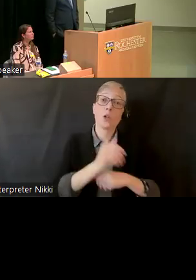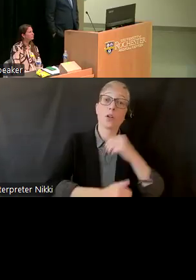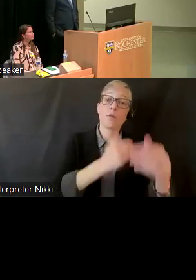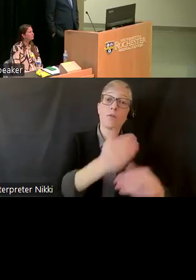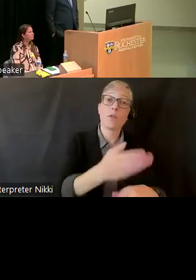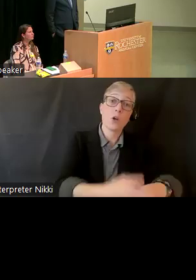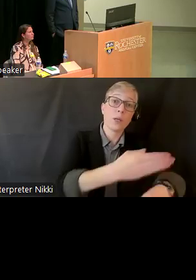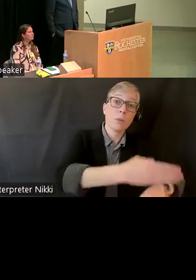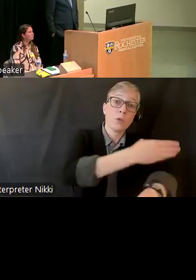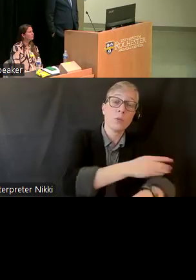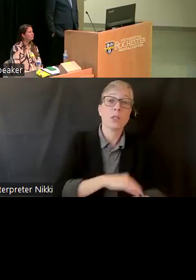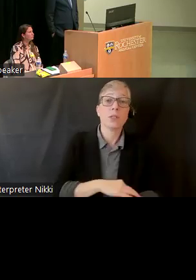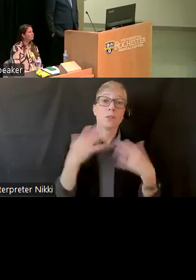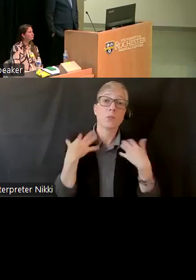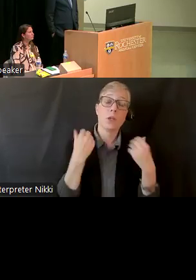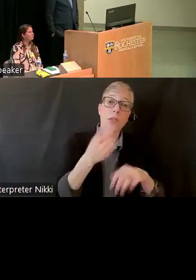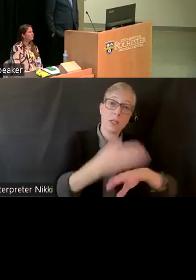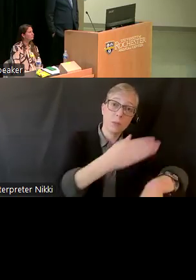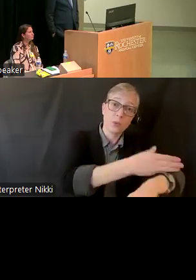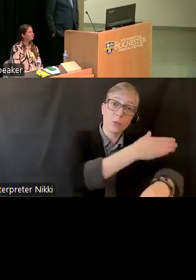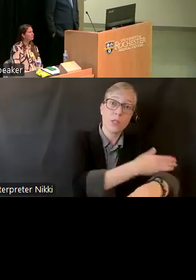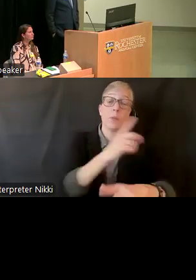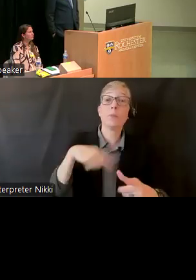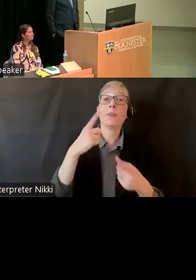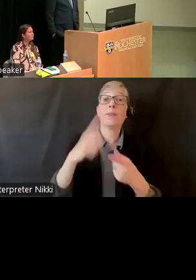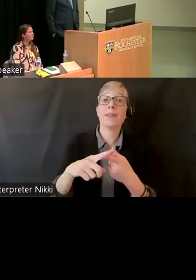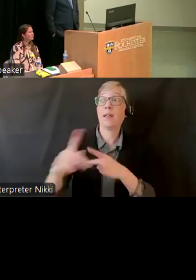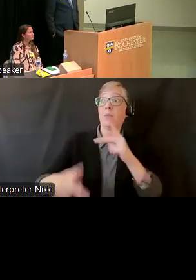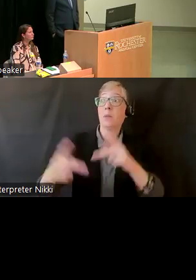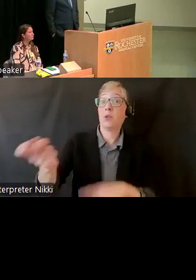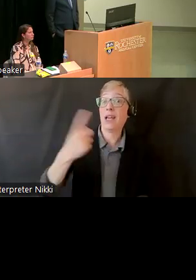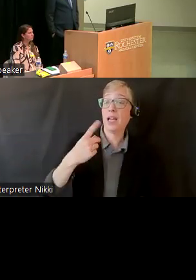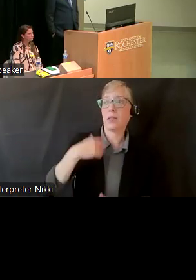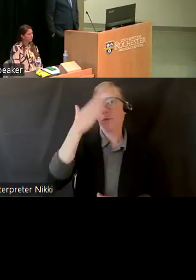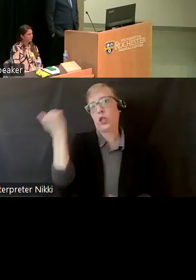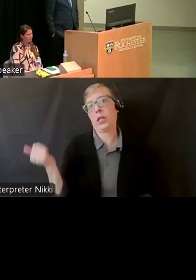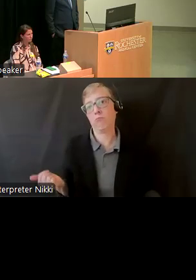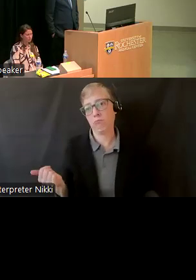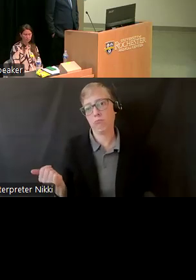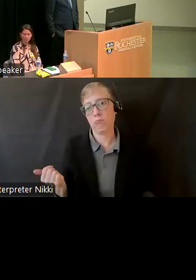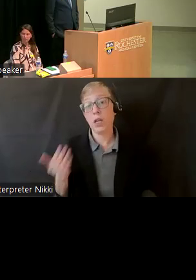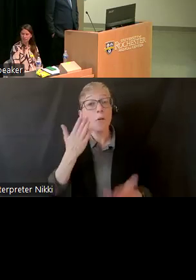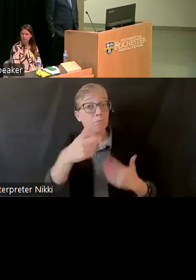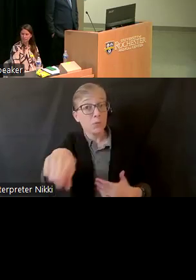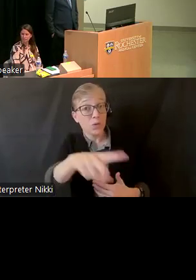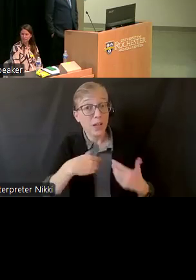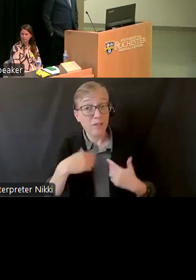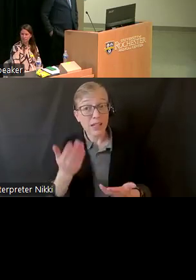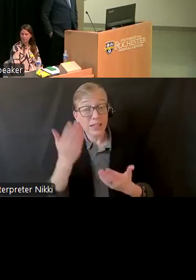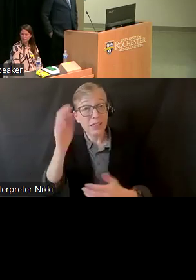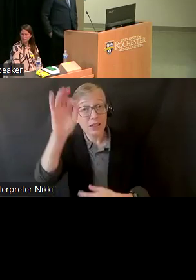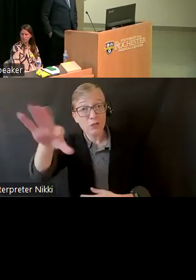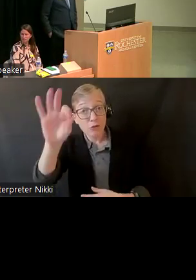etc and then I forget them by the time like people ask me is there any like a suggestion box or some